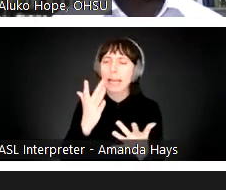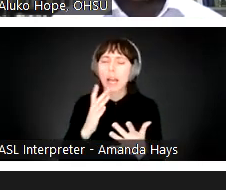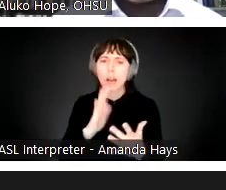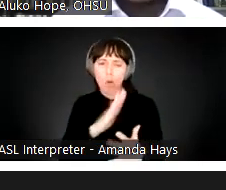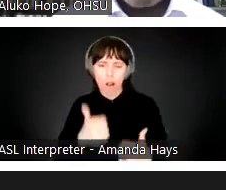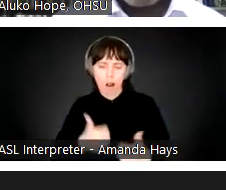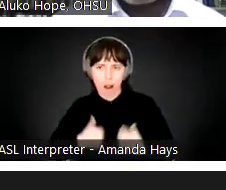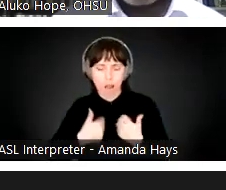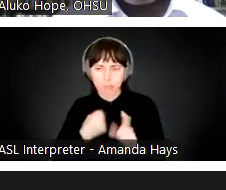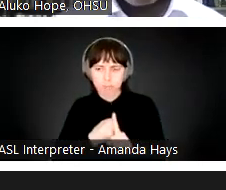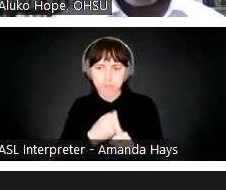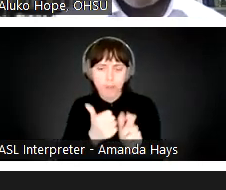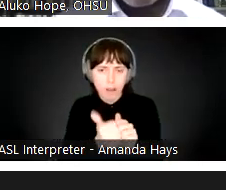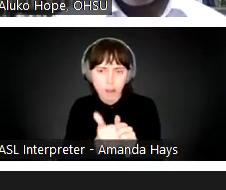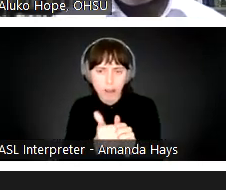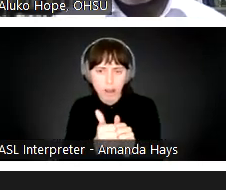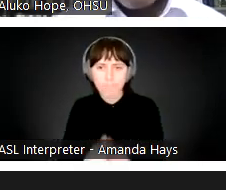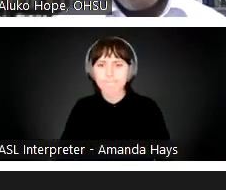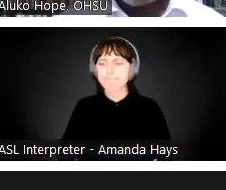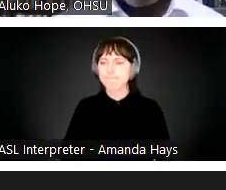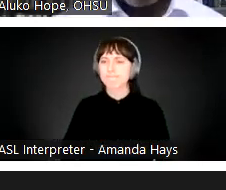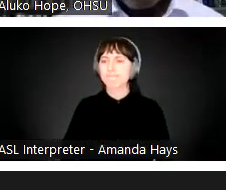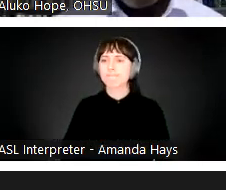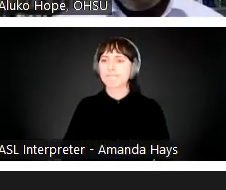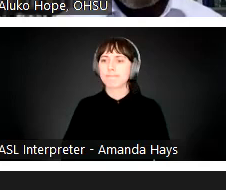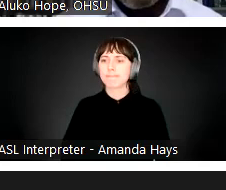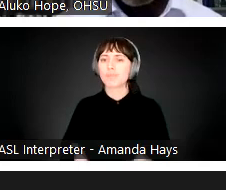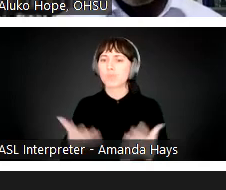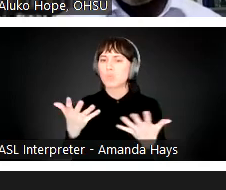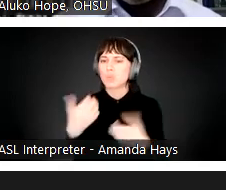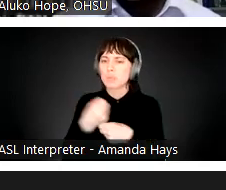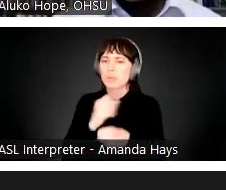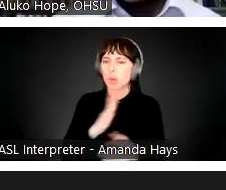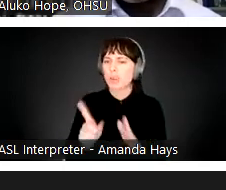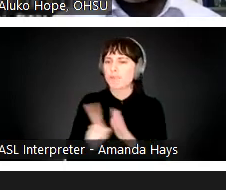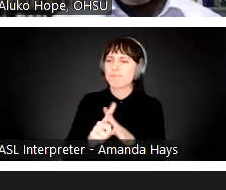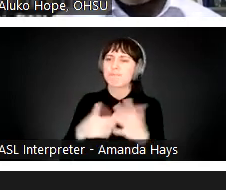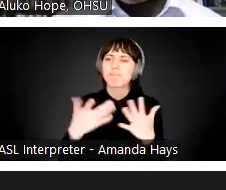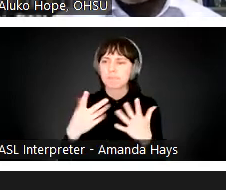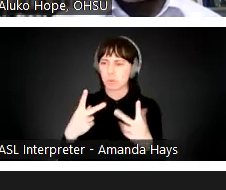kinds of things make your symptoms worse. This is a relapsing remitting illness,